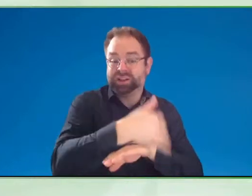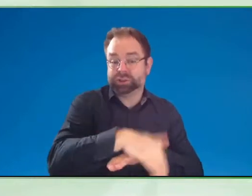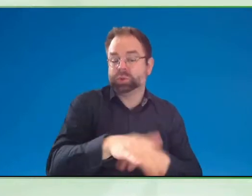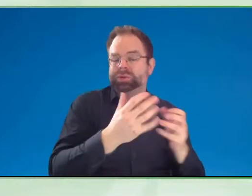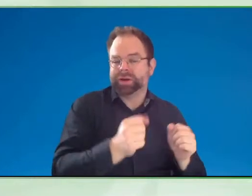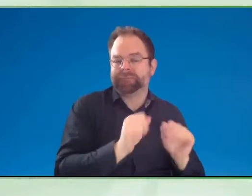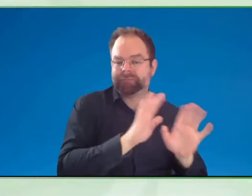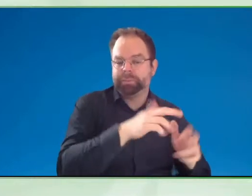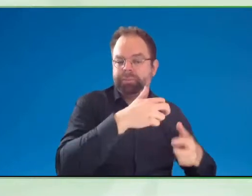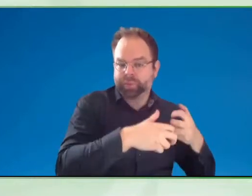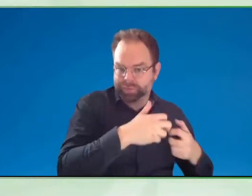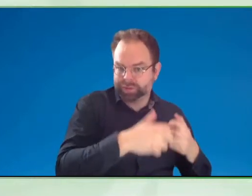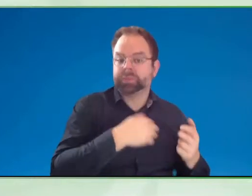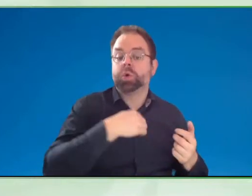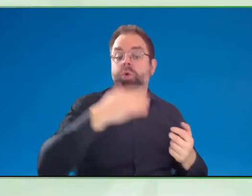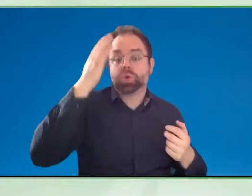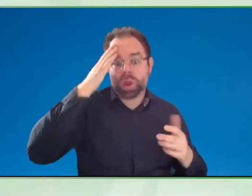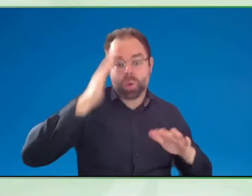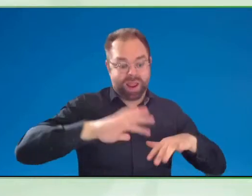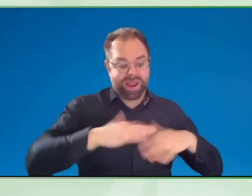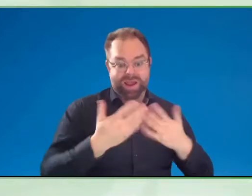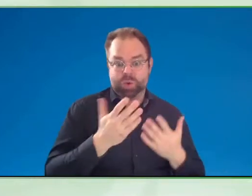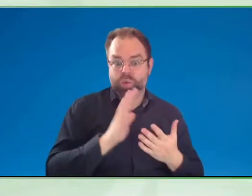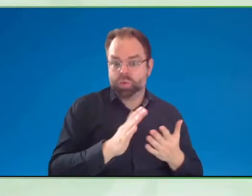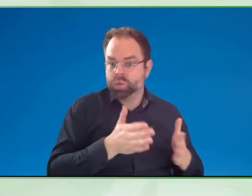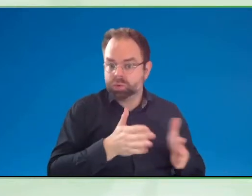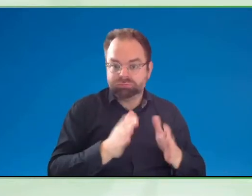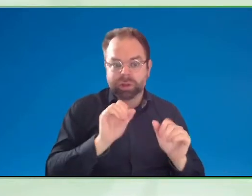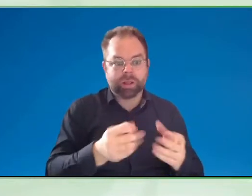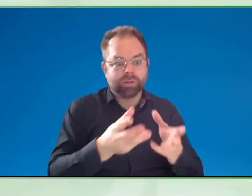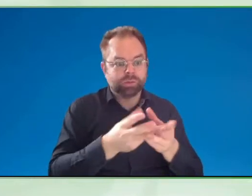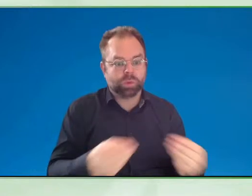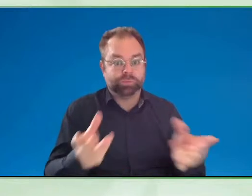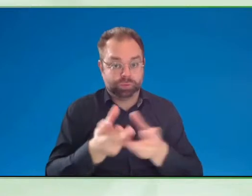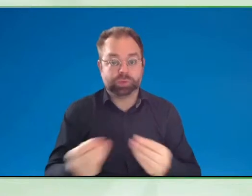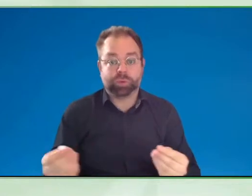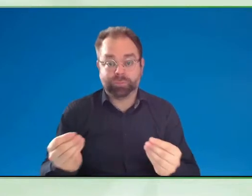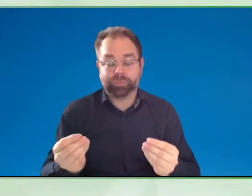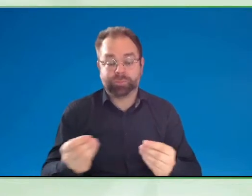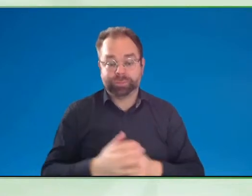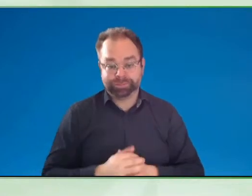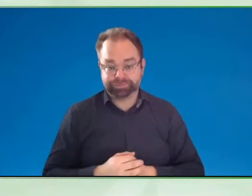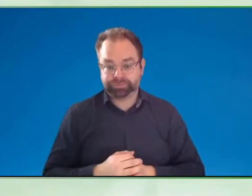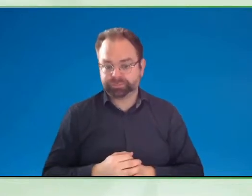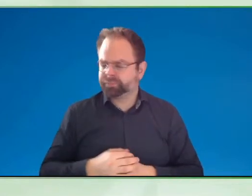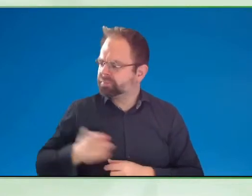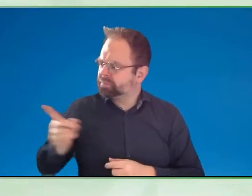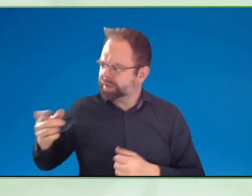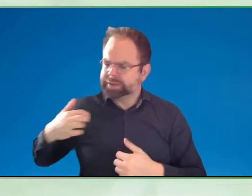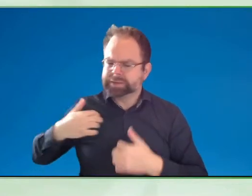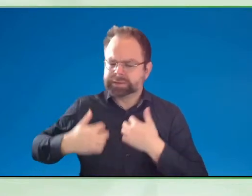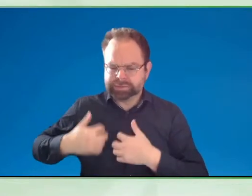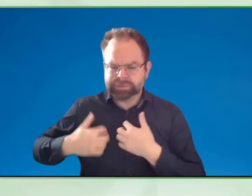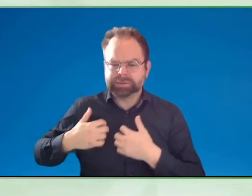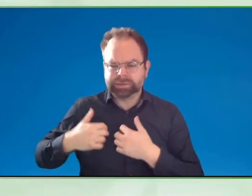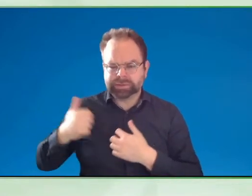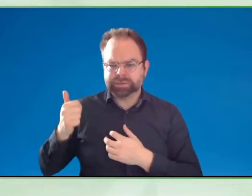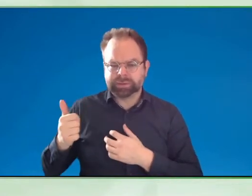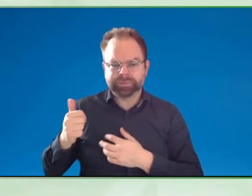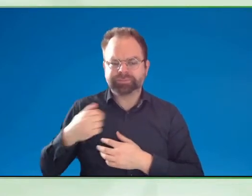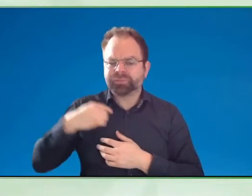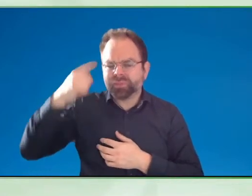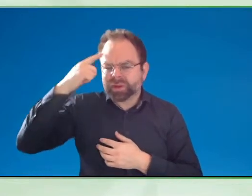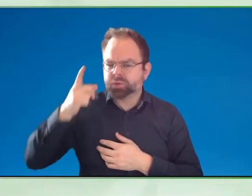The donors that you do have who are involved, are there countries organisations I have been